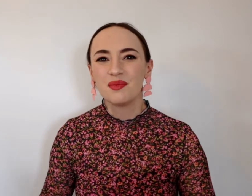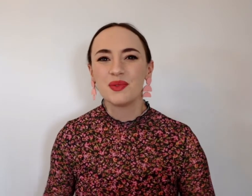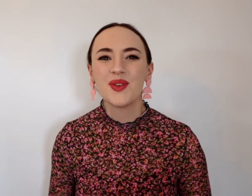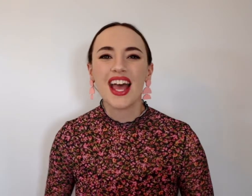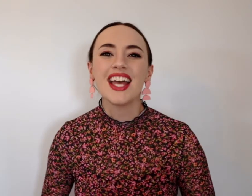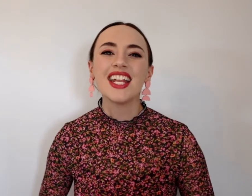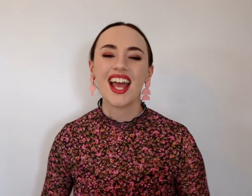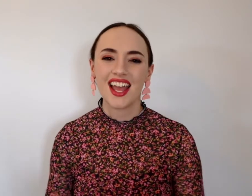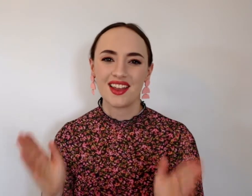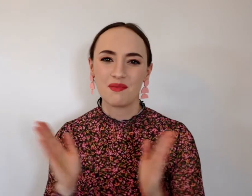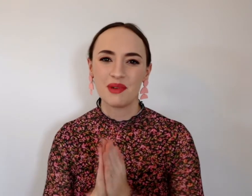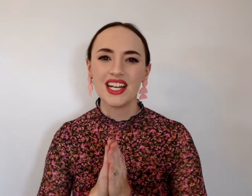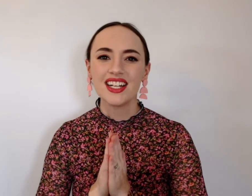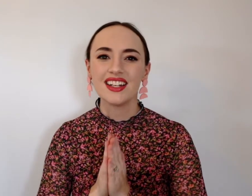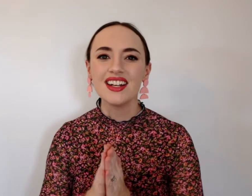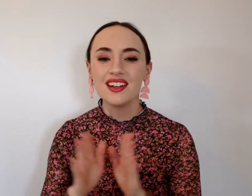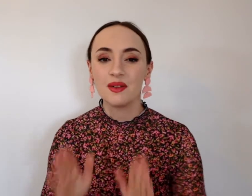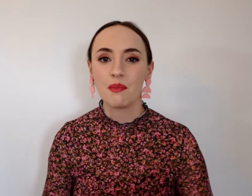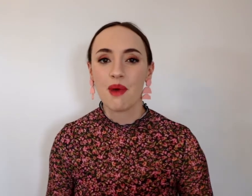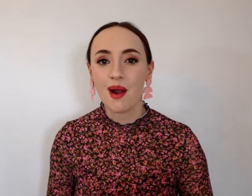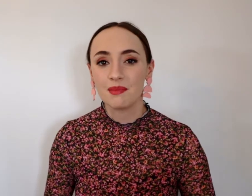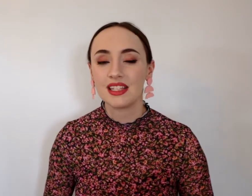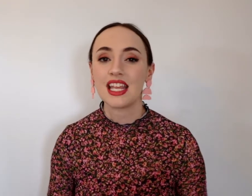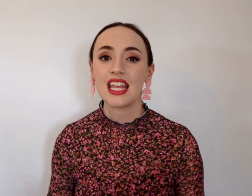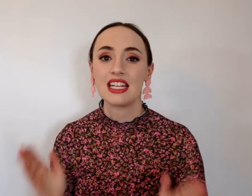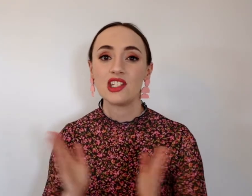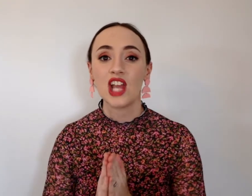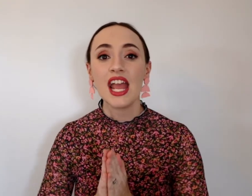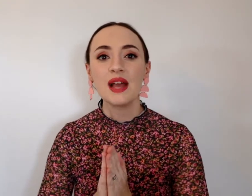Bread and butter, marmalade and jam